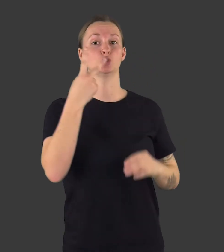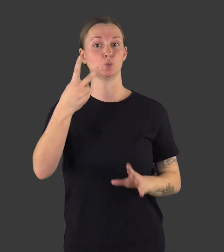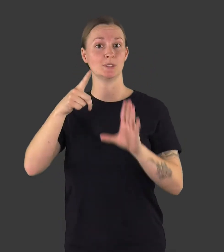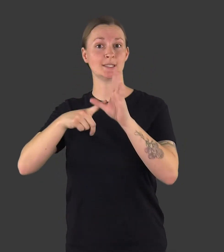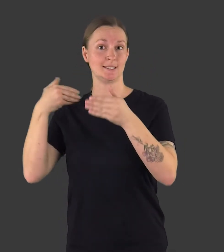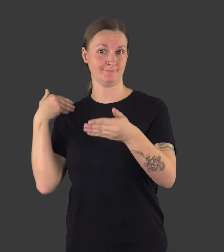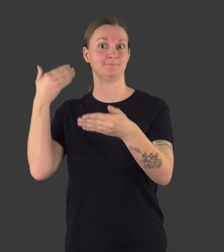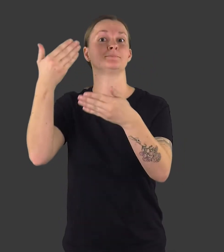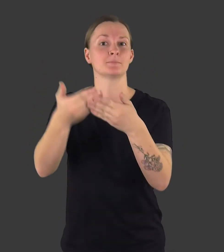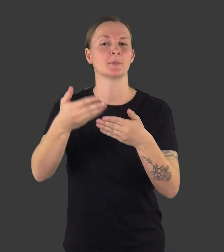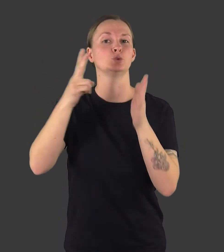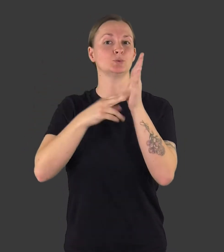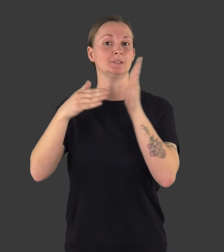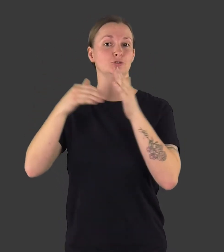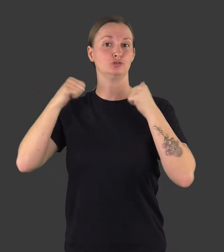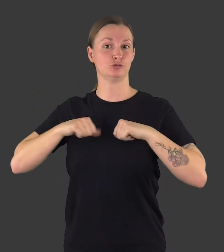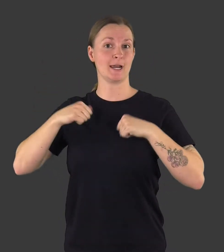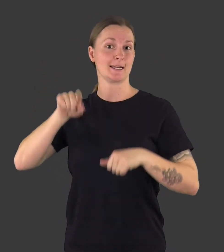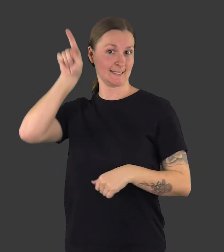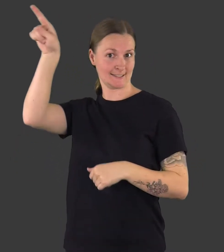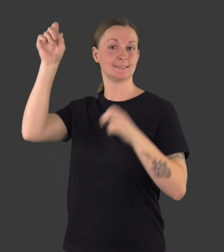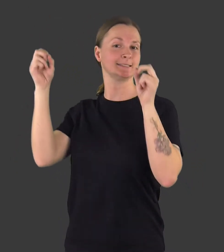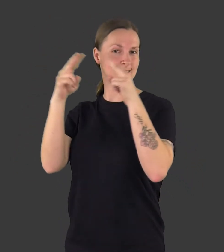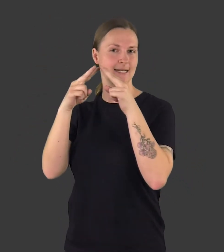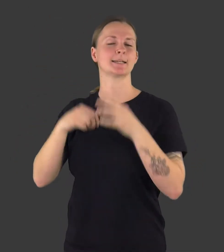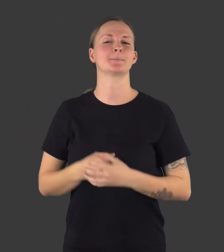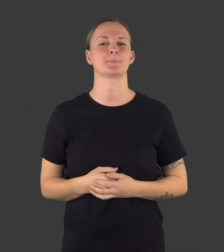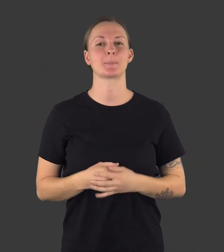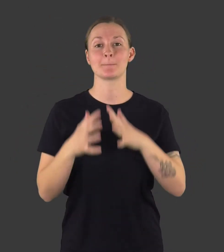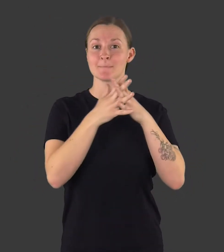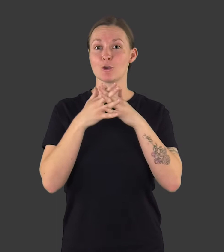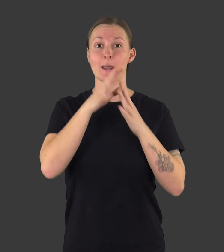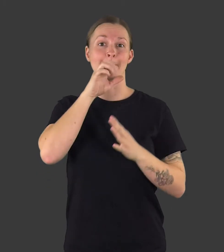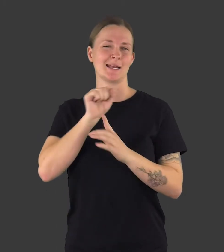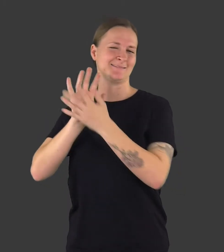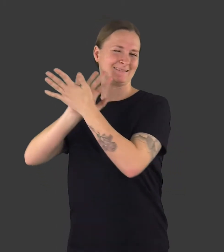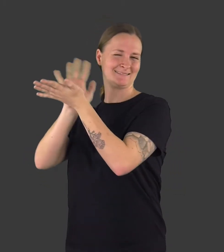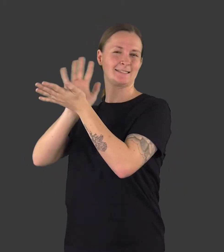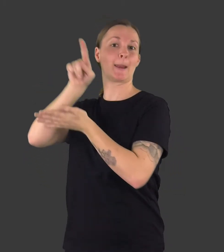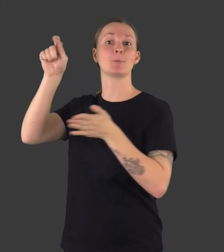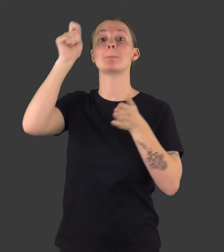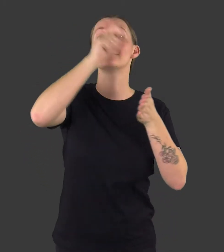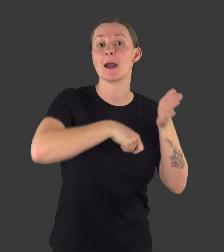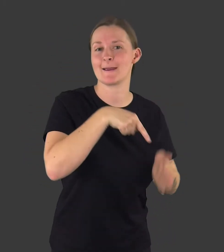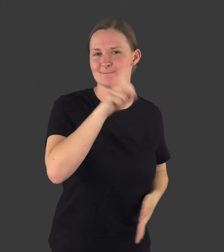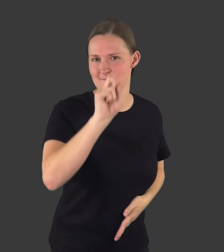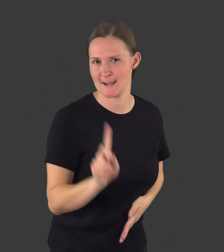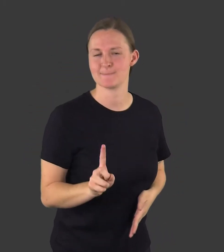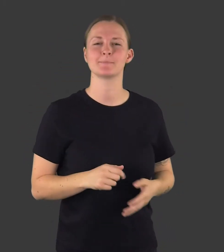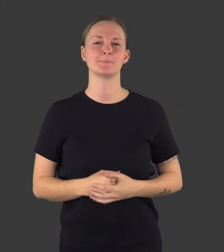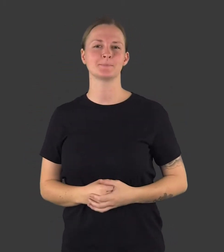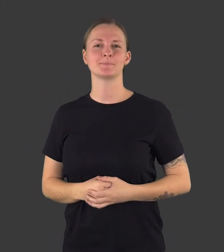Two years later, a New Zealand trainer in Sydney persuaded an American there to buy Phar Lap.